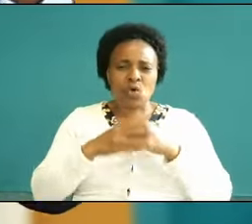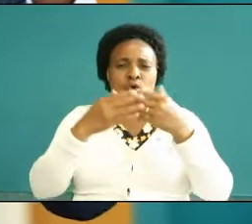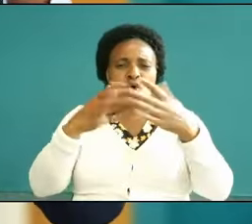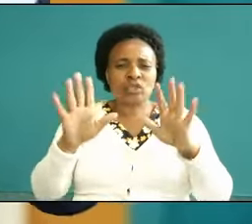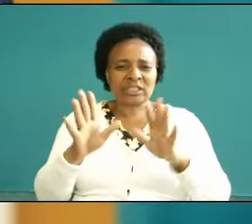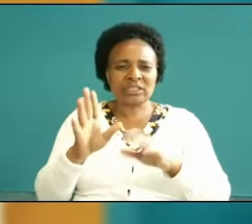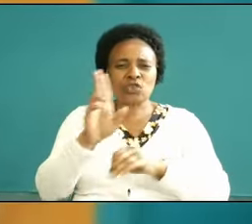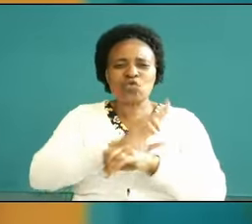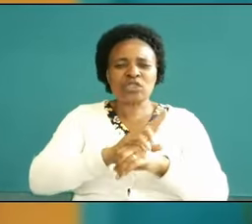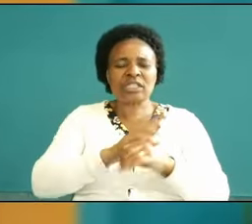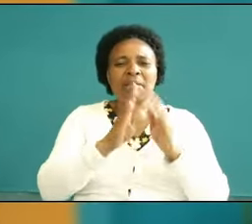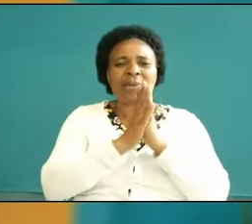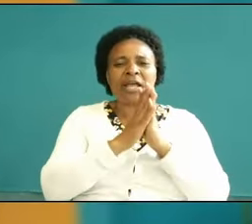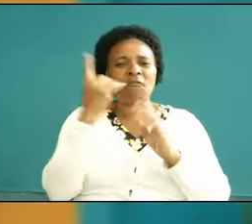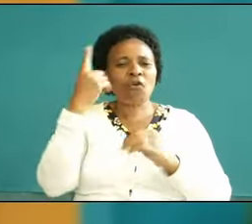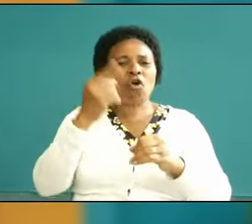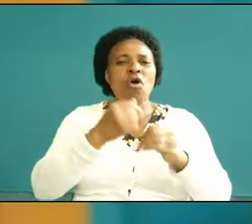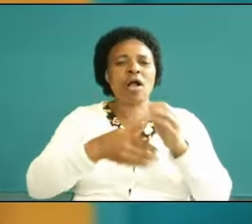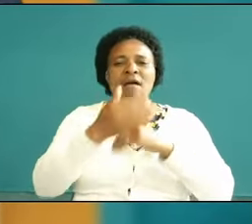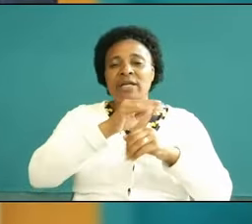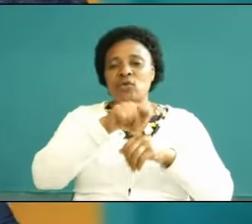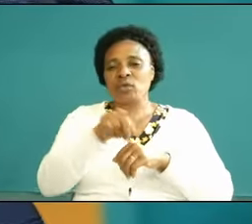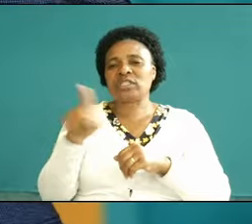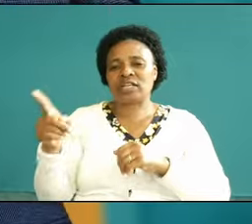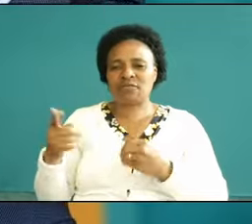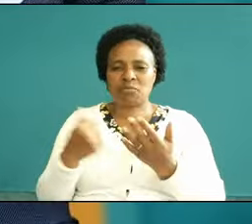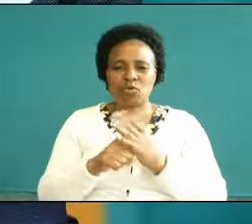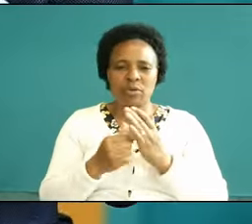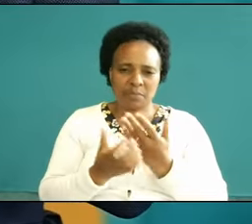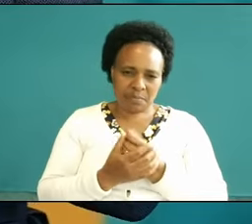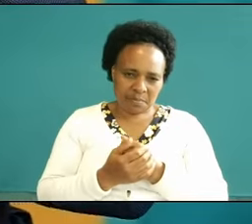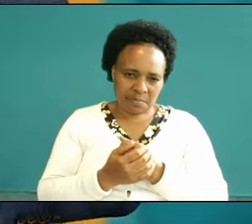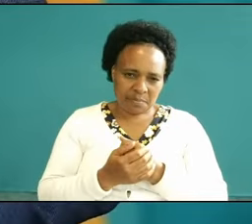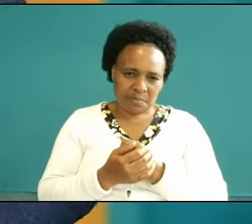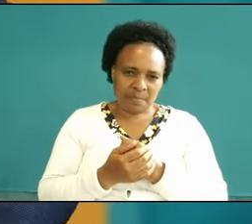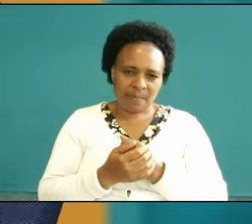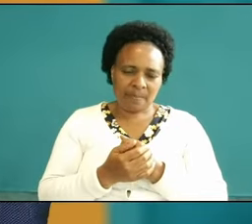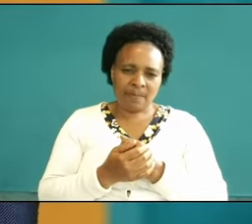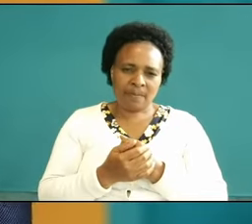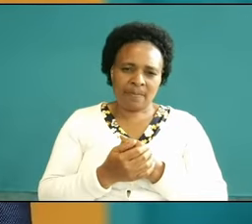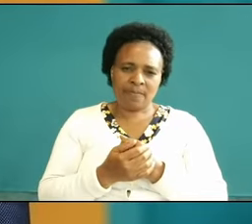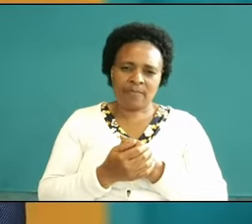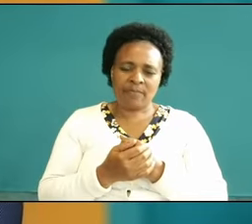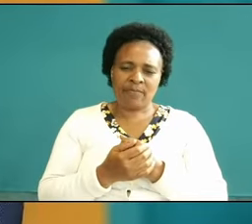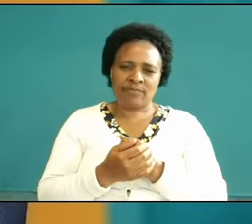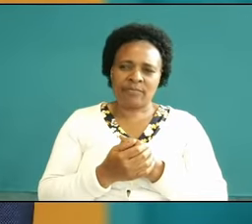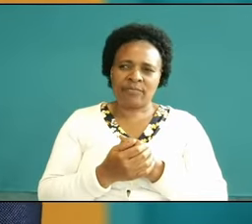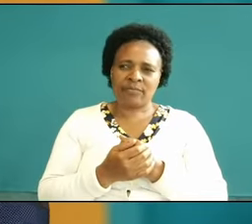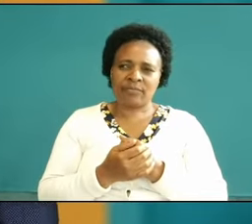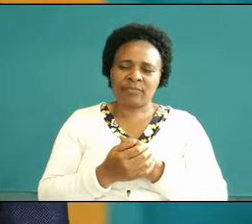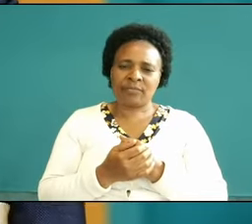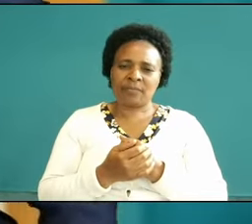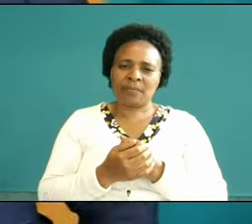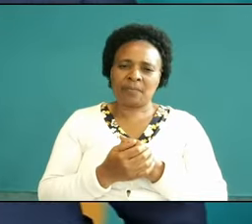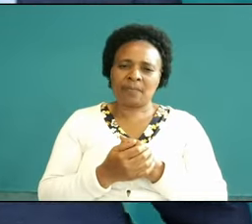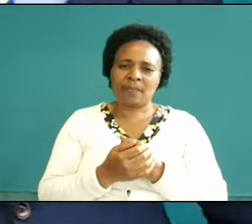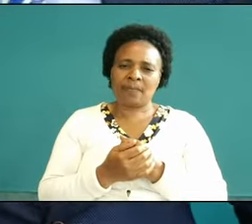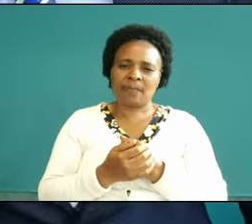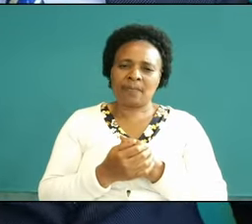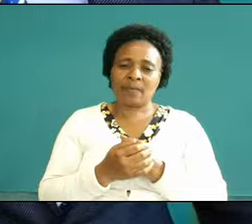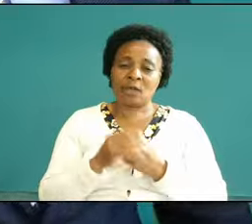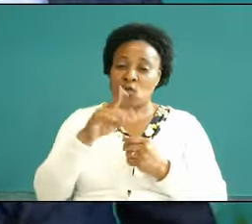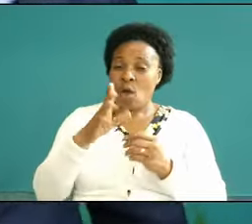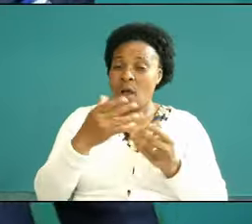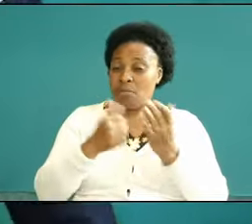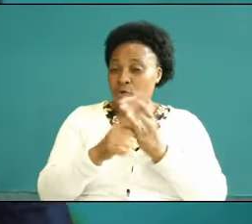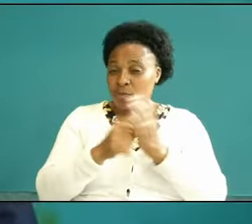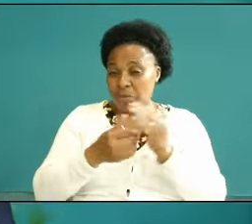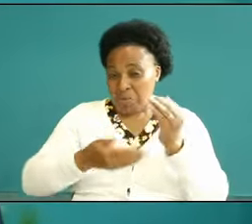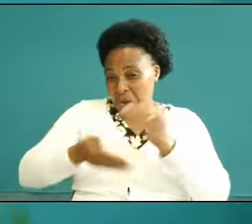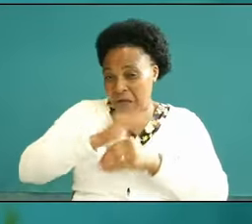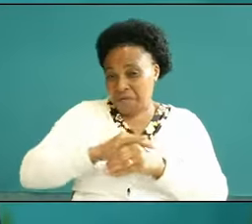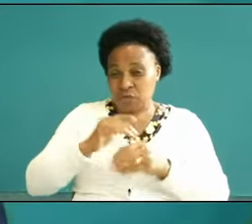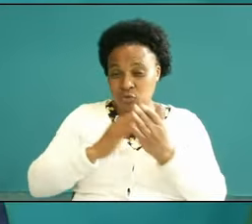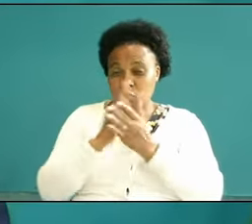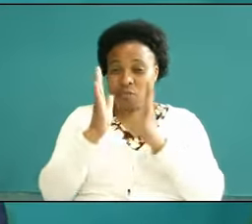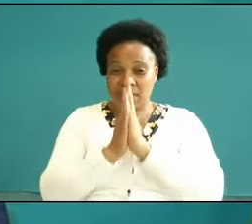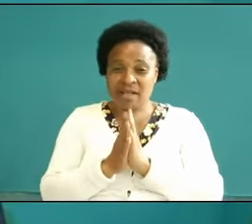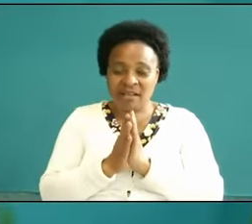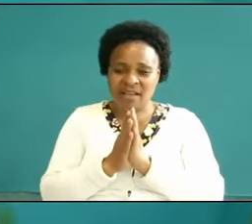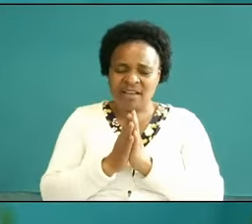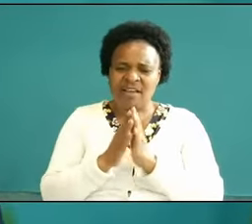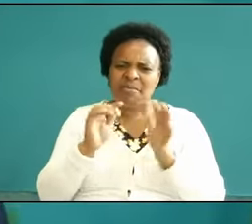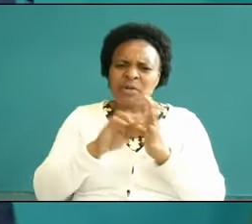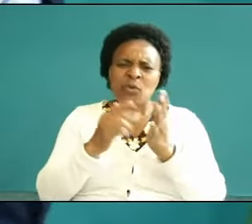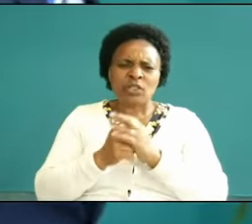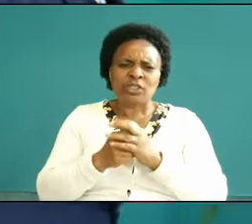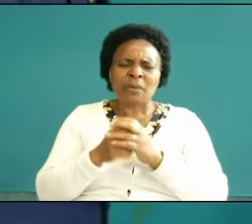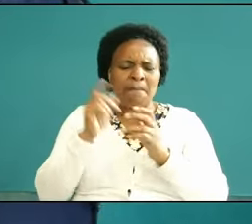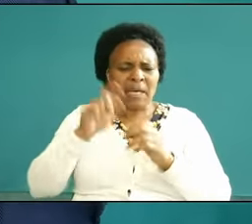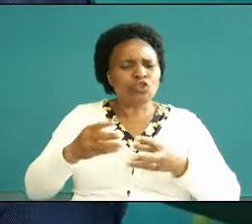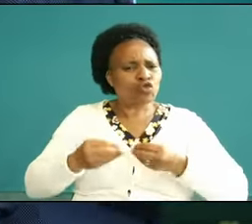Painkiller Painkiller today is a headache you go you pull a pkiller you SW the headache go